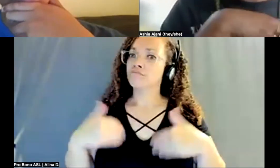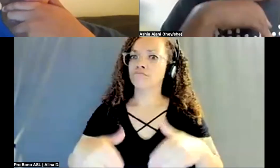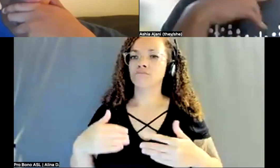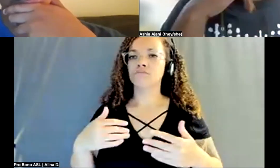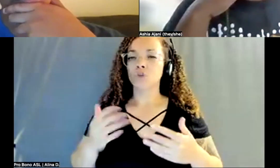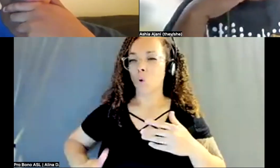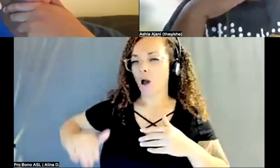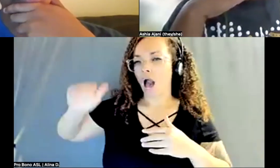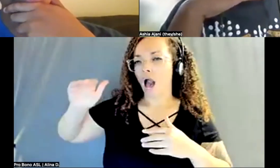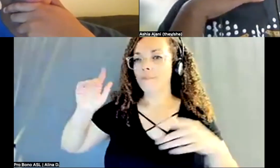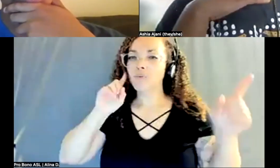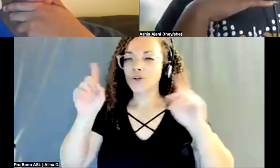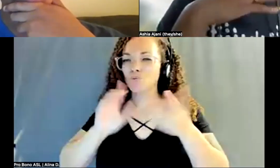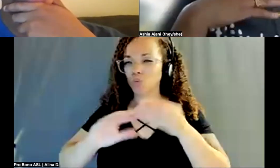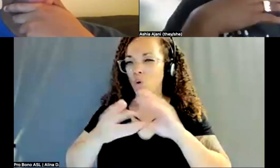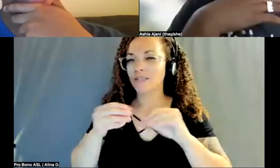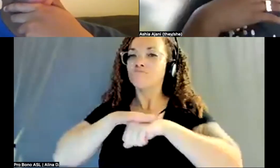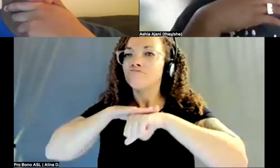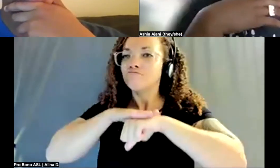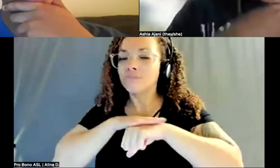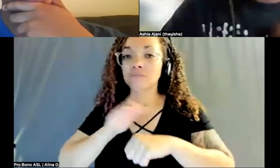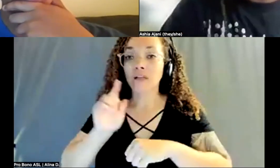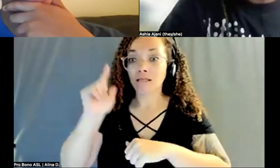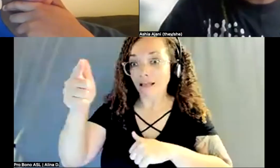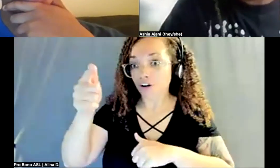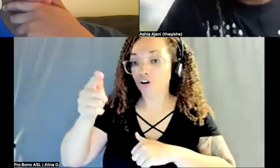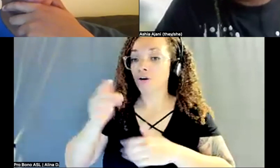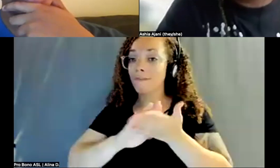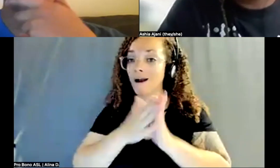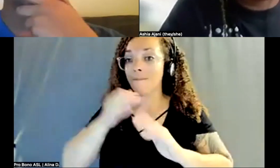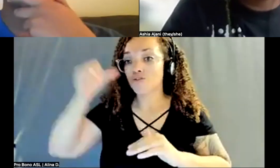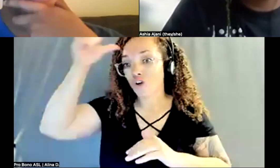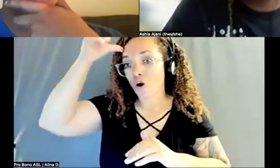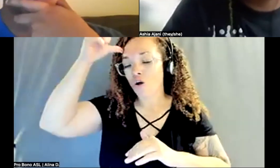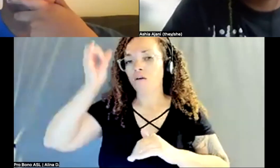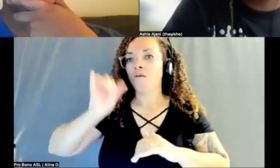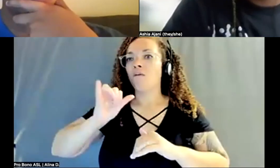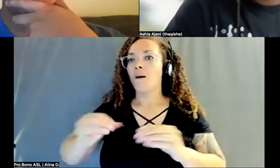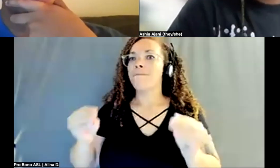depth and in detail. And so the manuscript like changed a lot because as I was thinking about